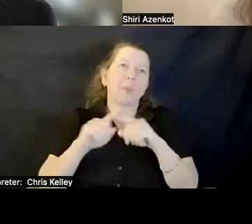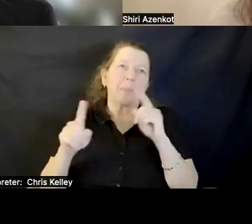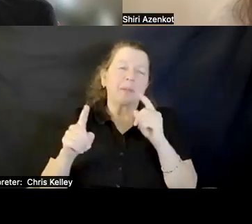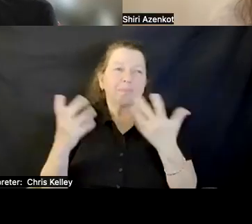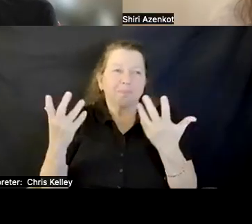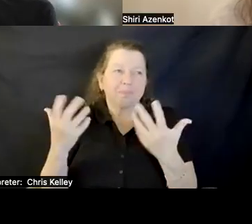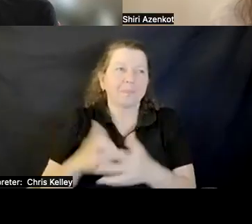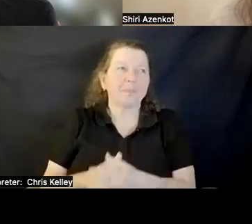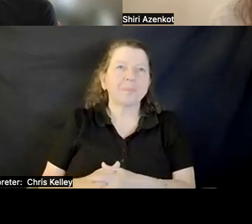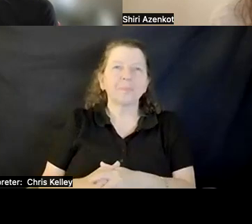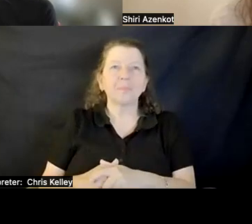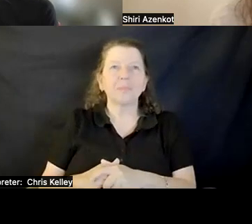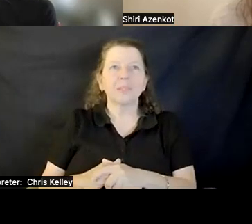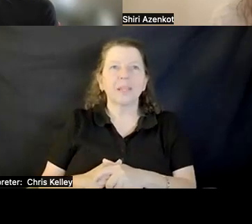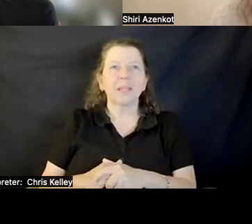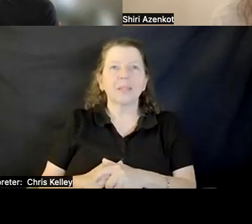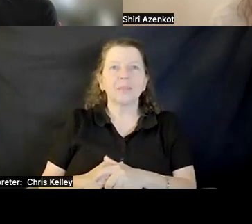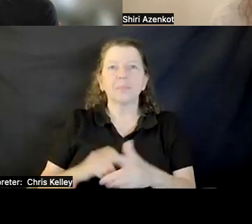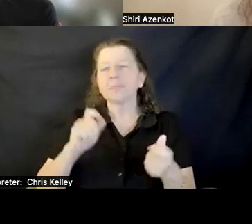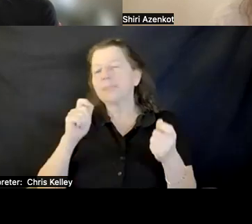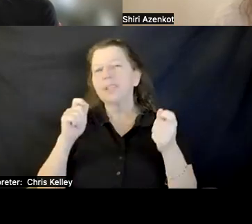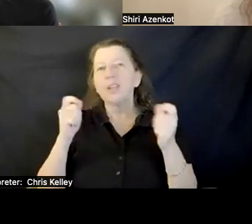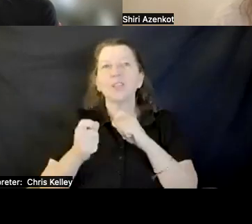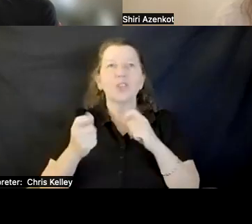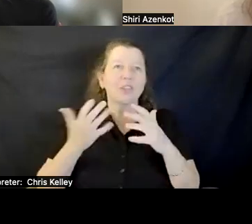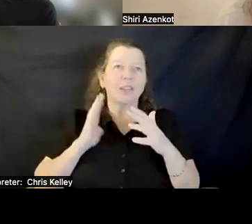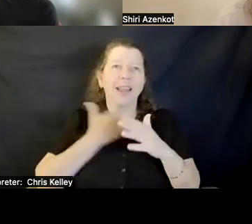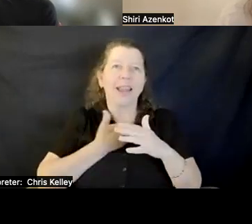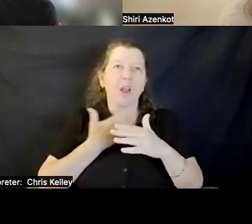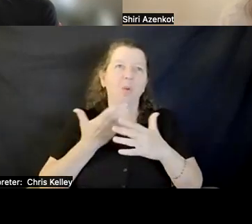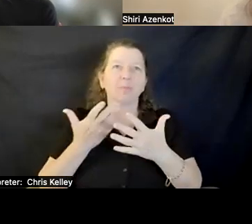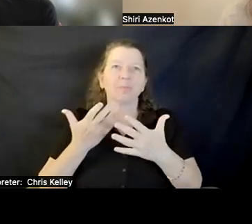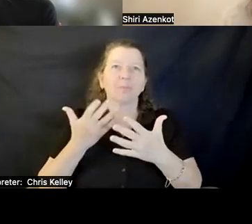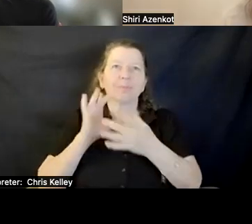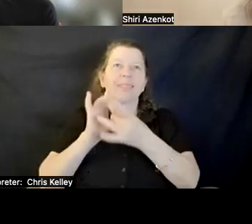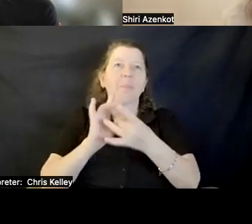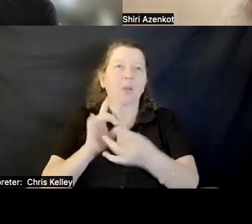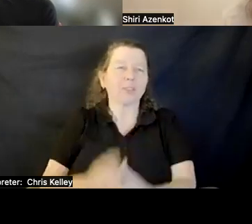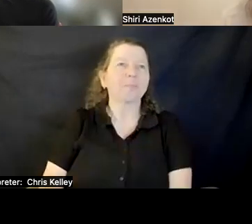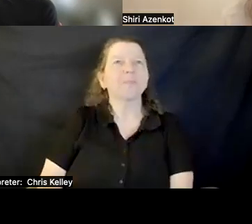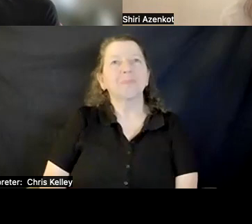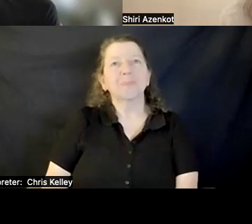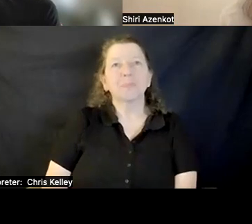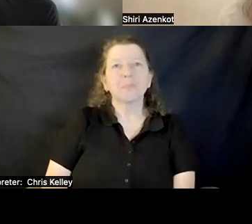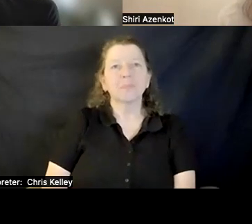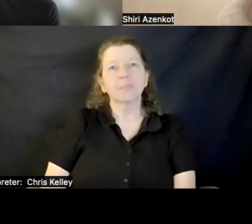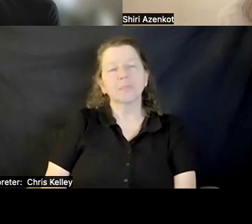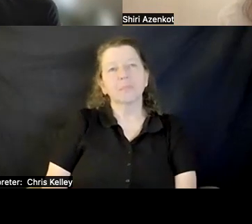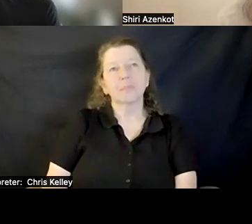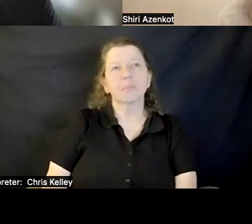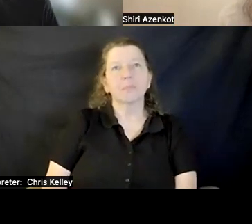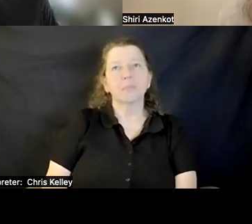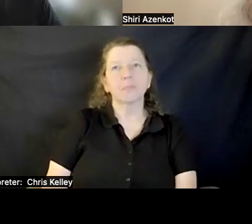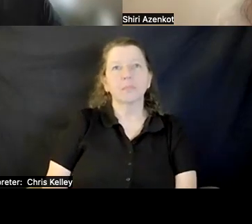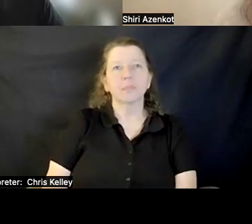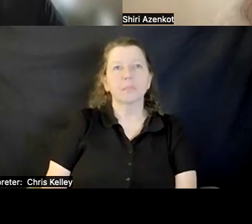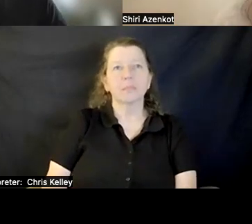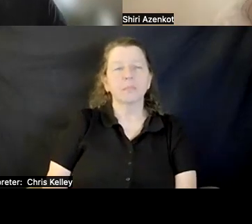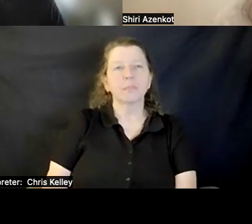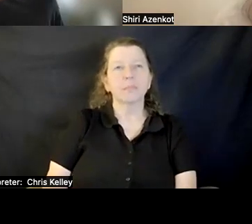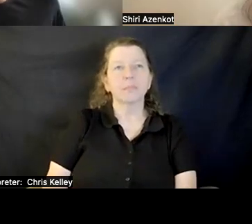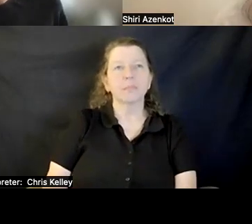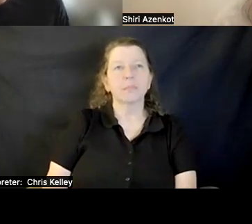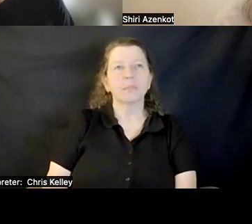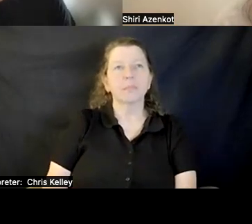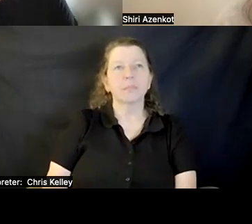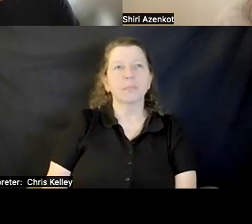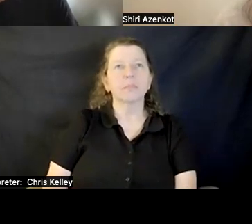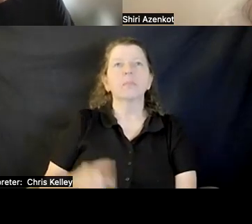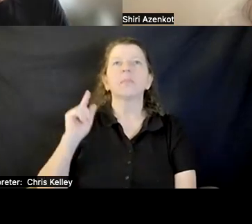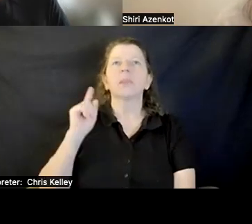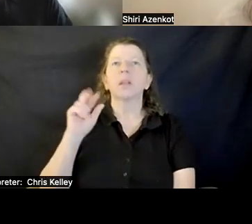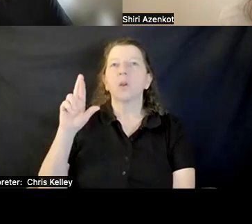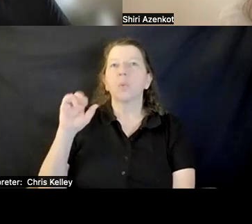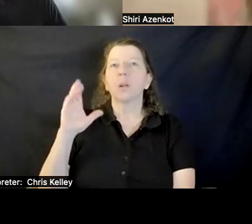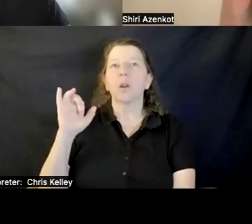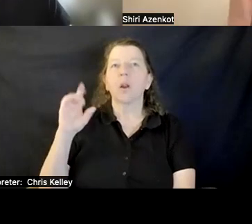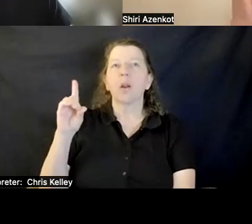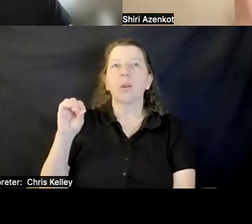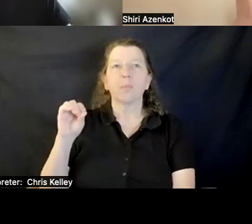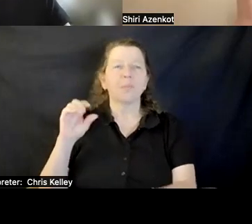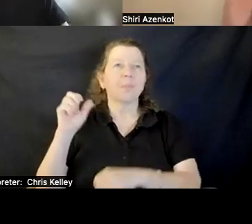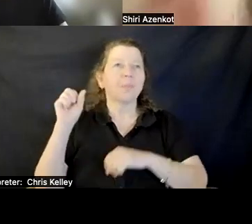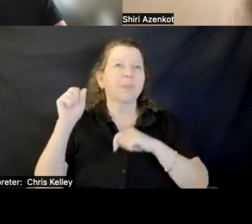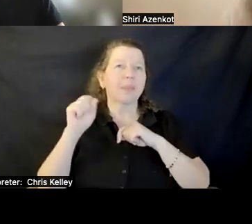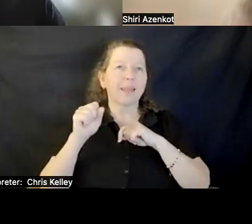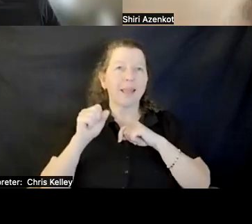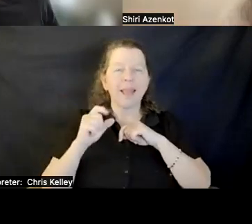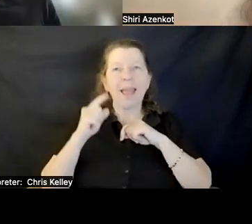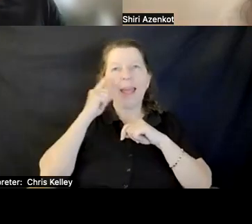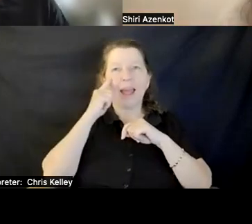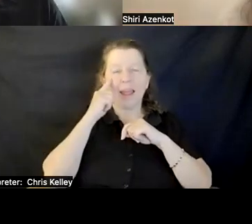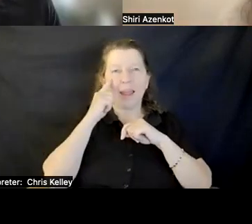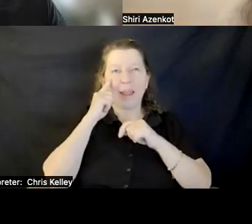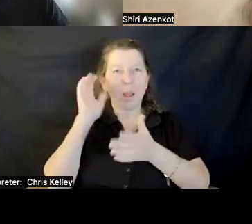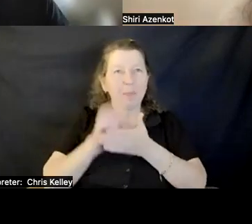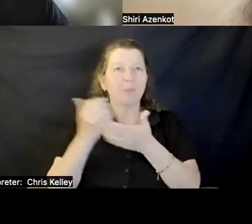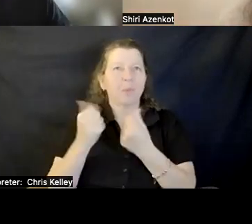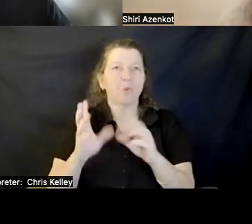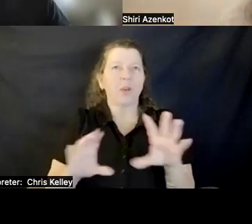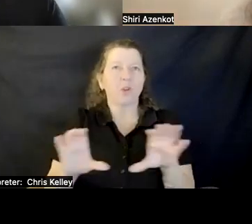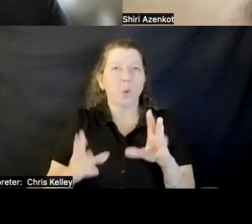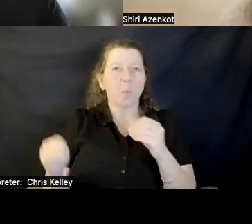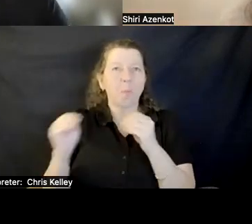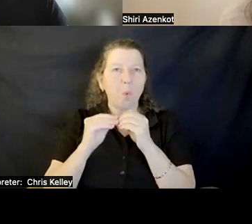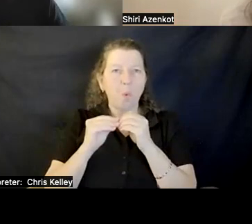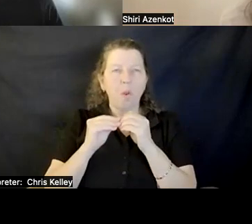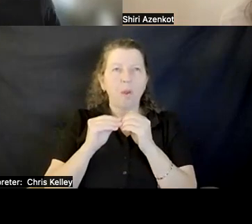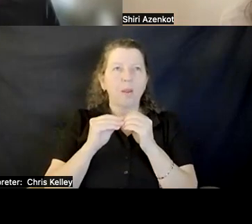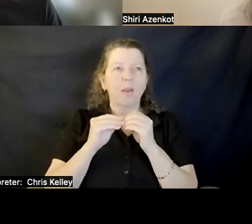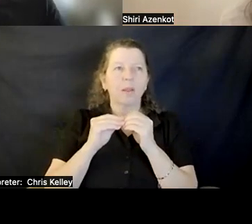Ricardo: I guess one thing researchers are trying to do more is communicate through Twitter,